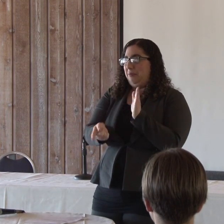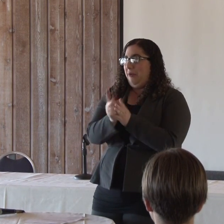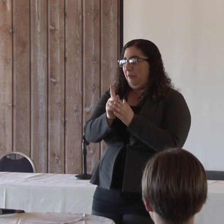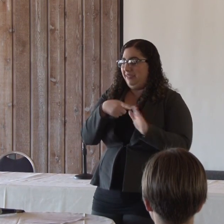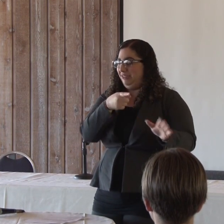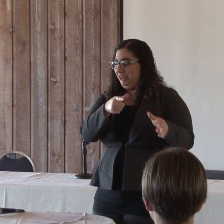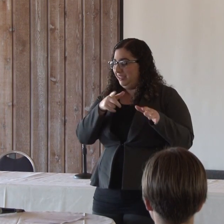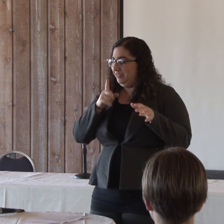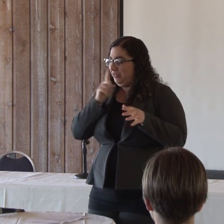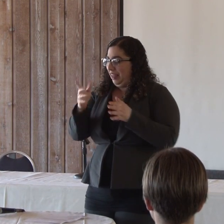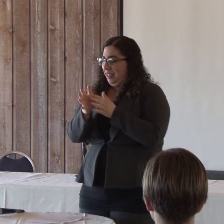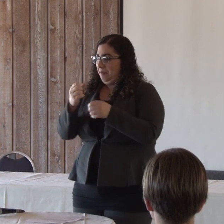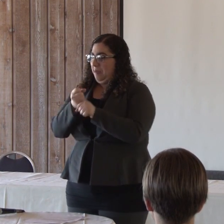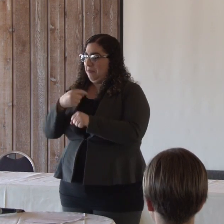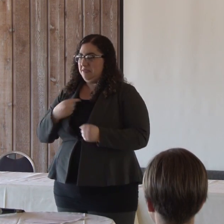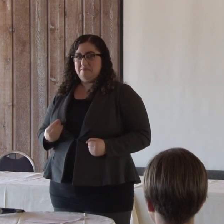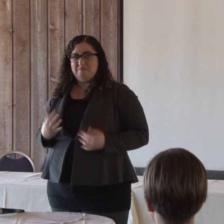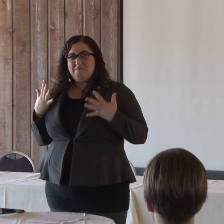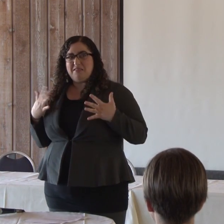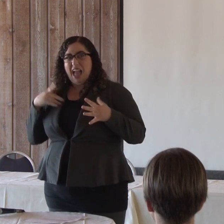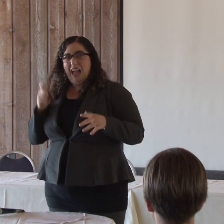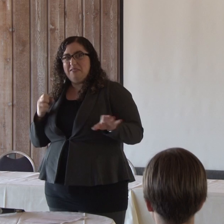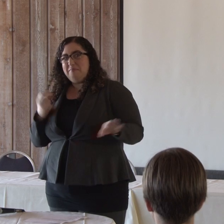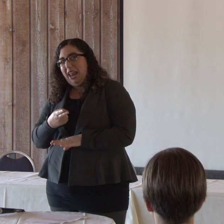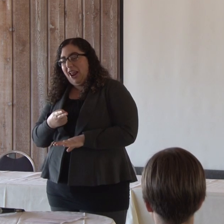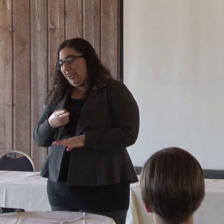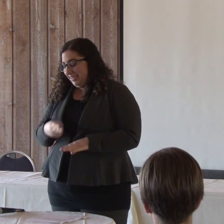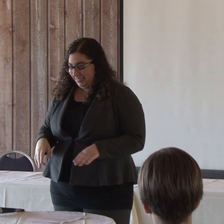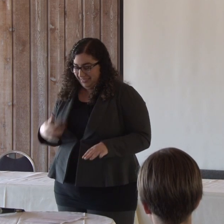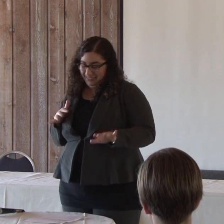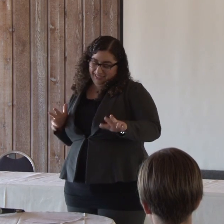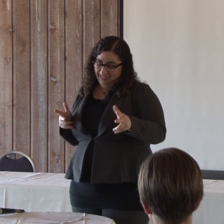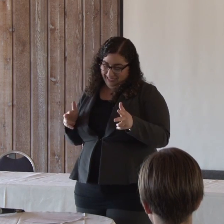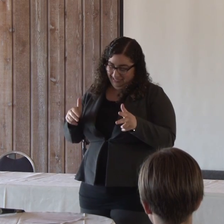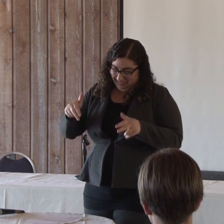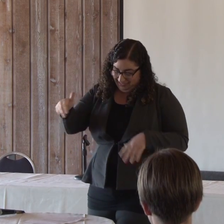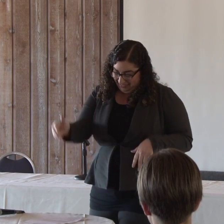to play catch up with her. That was one of the good moments she actually